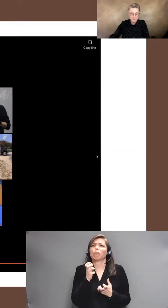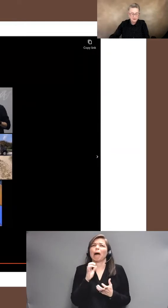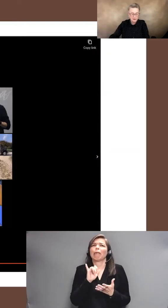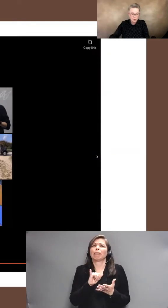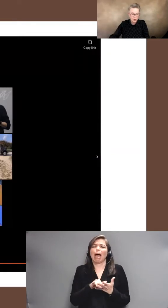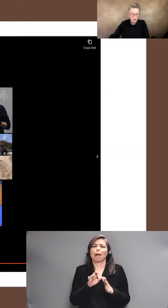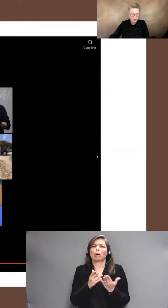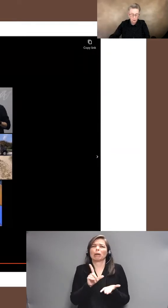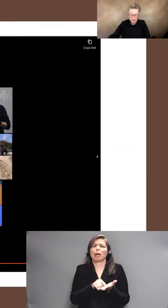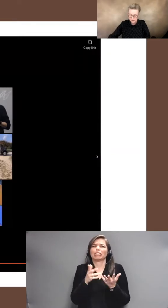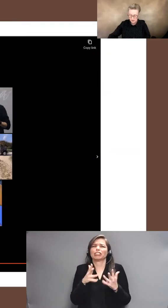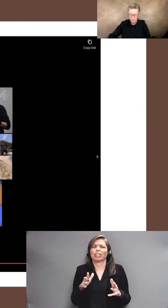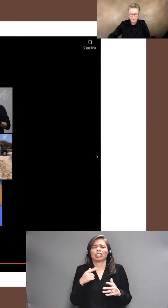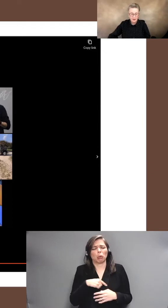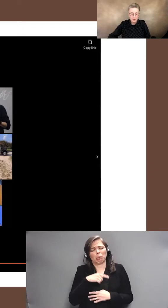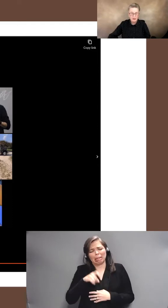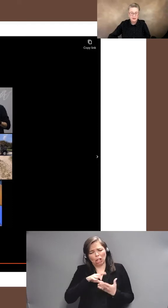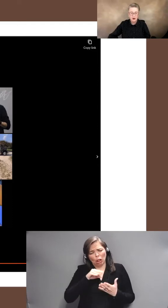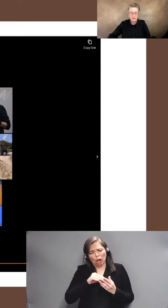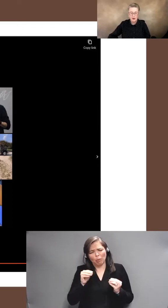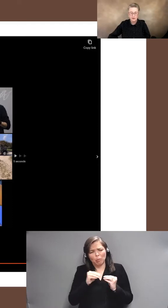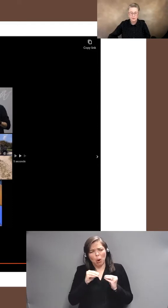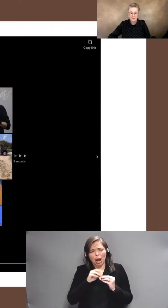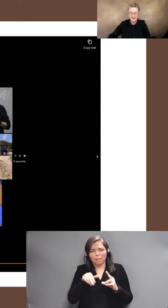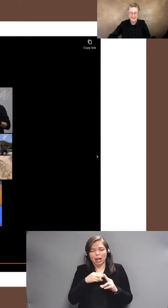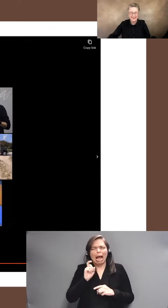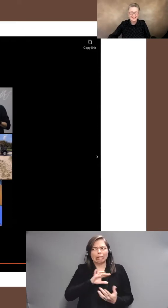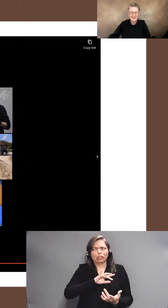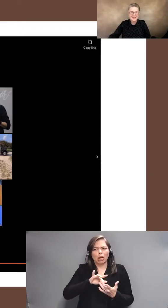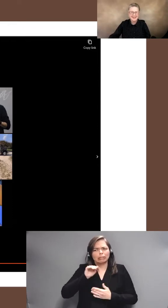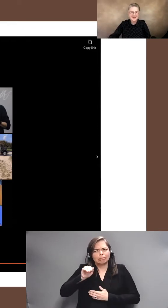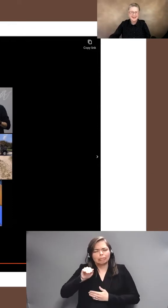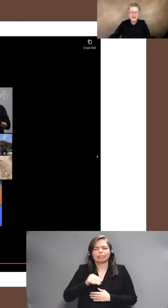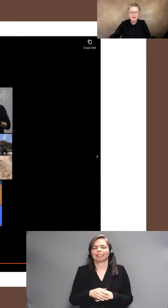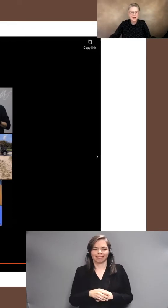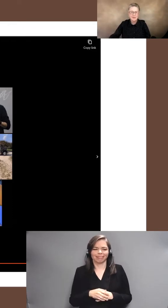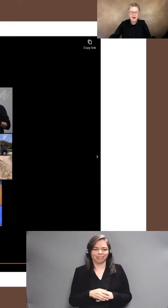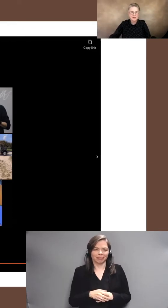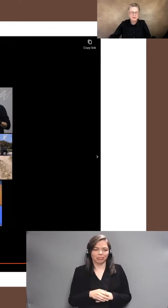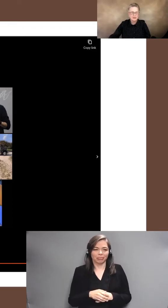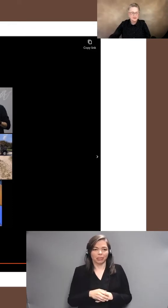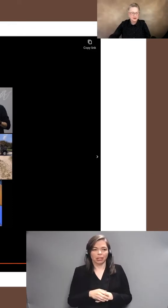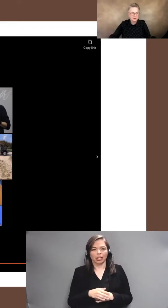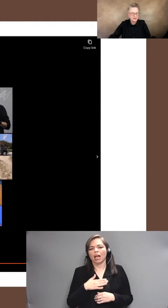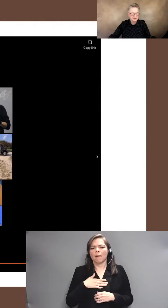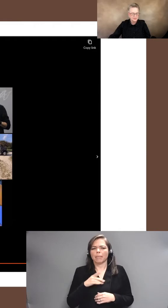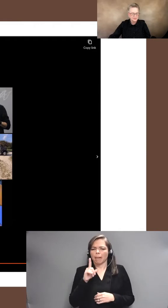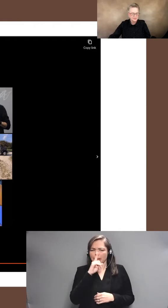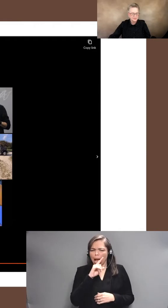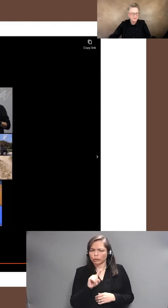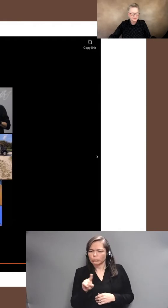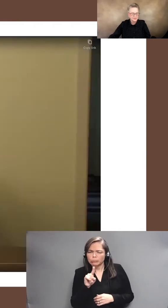need to know more about Boyce, so I need to contact him . . . and my mouse . . . there it is